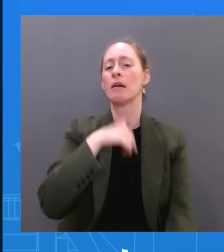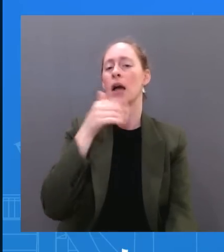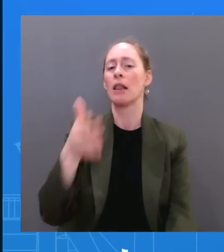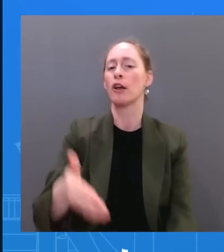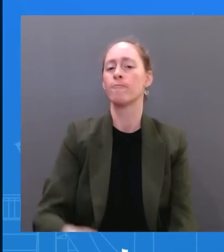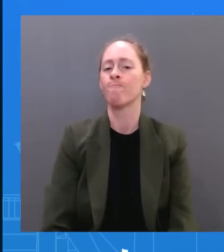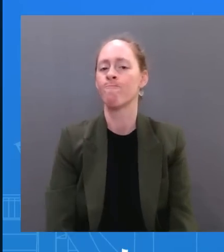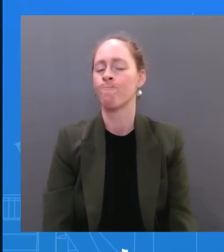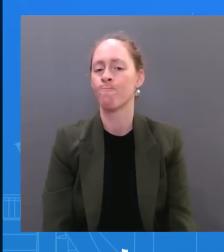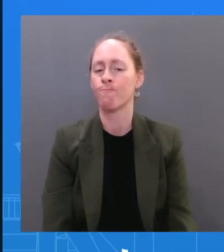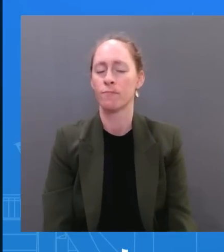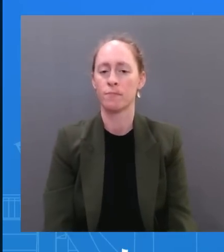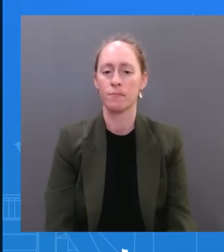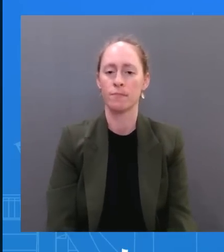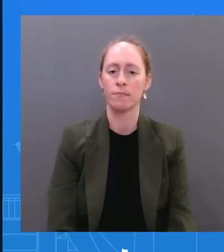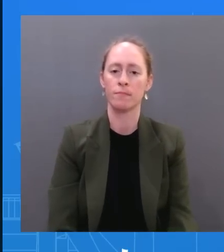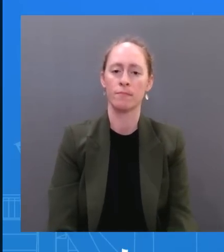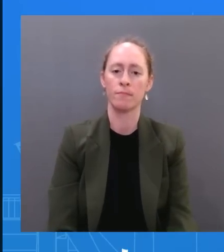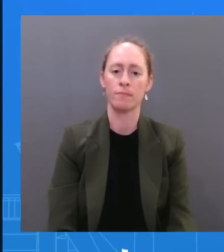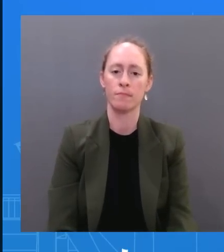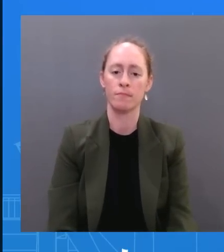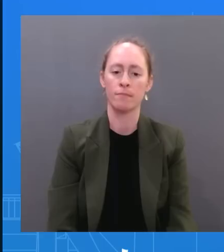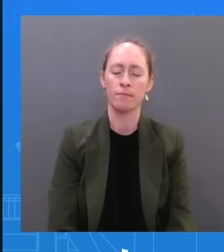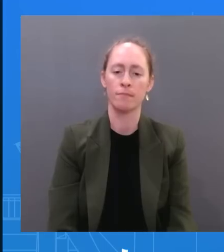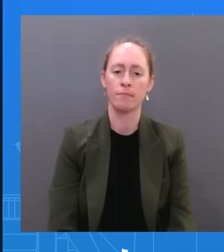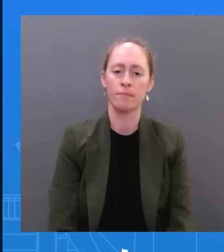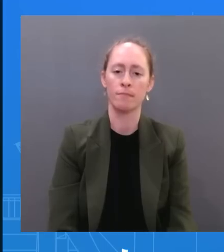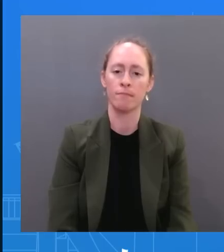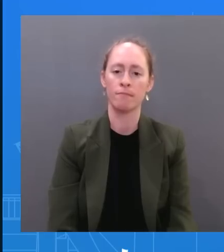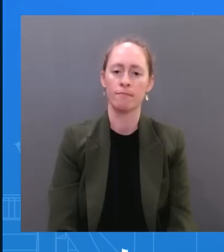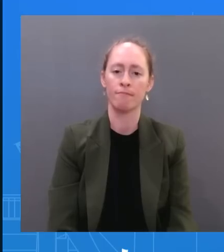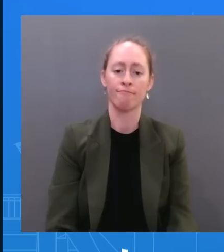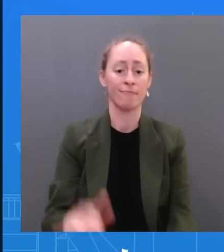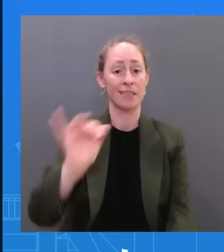But as I said, the President understands what loss feels like.